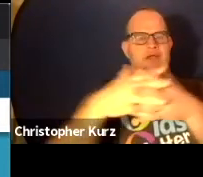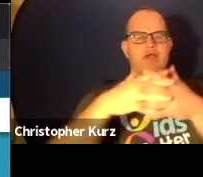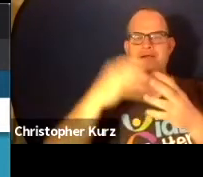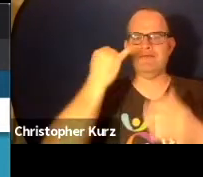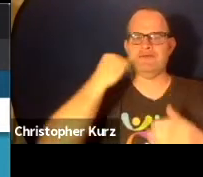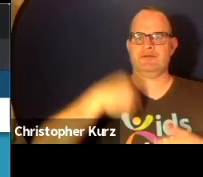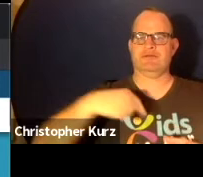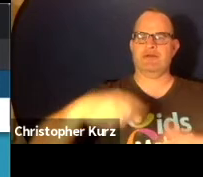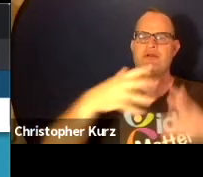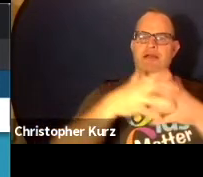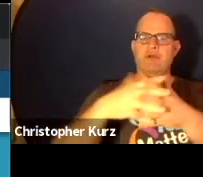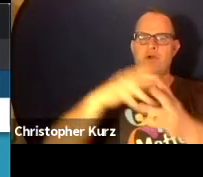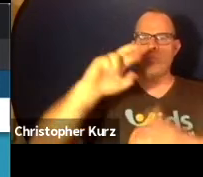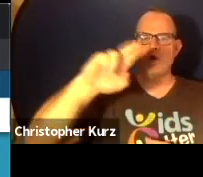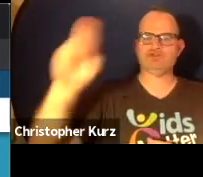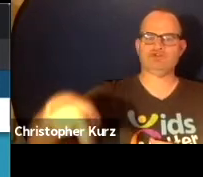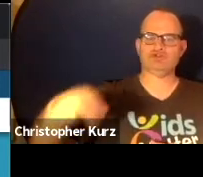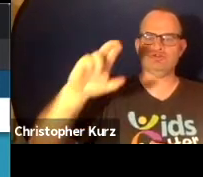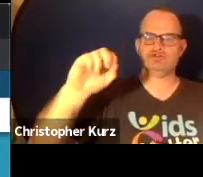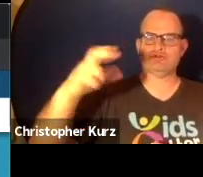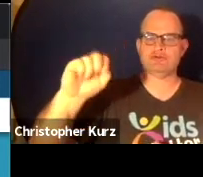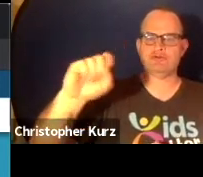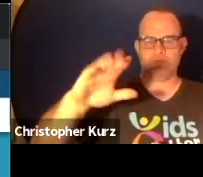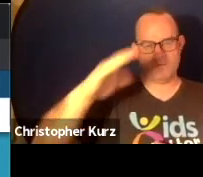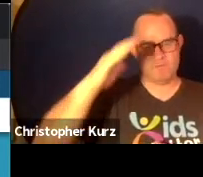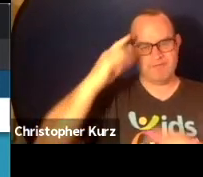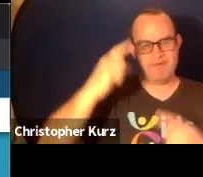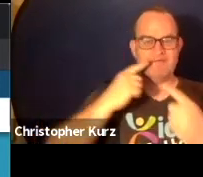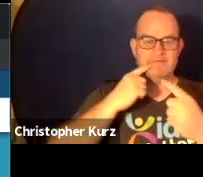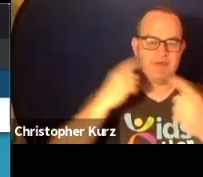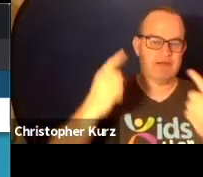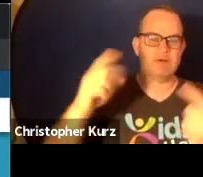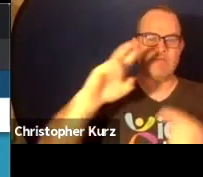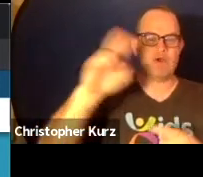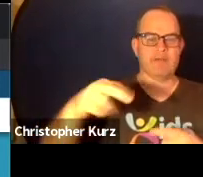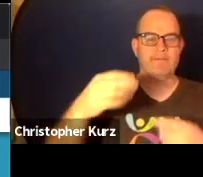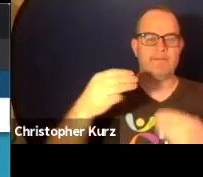you might want to add English and American Sign Language. You might